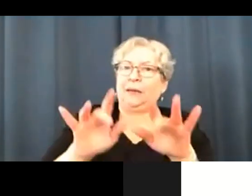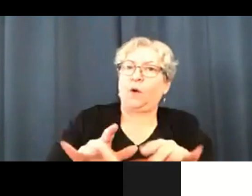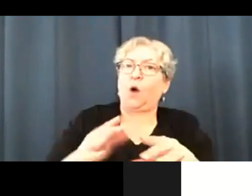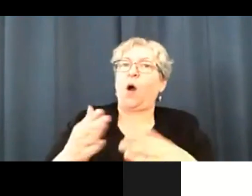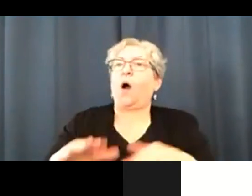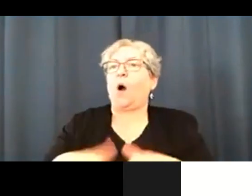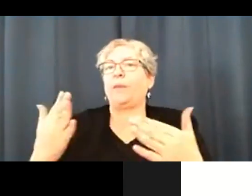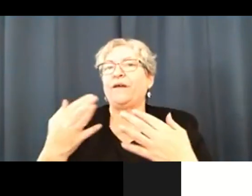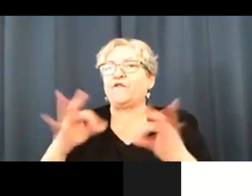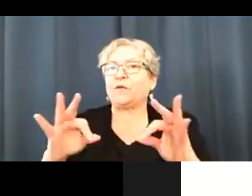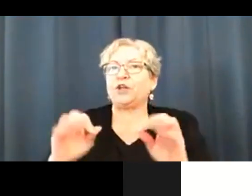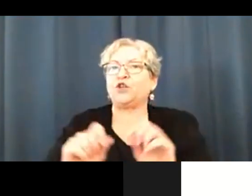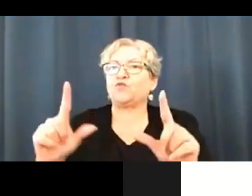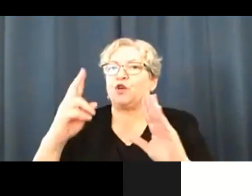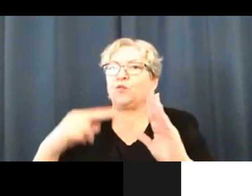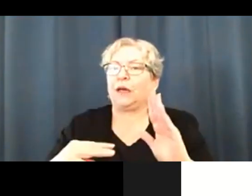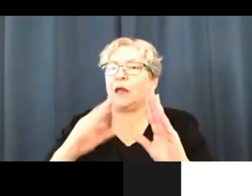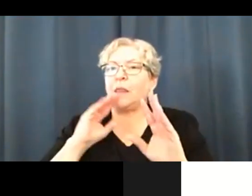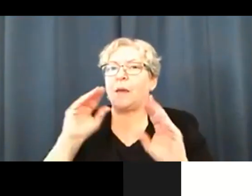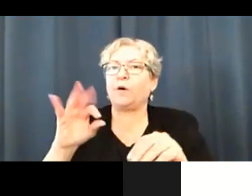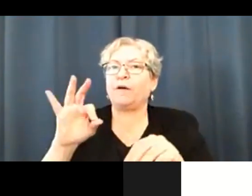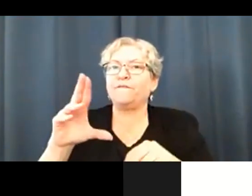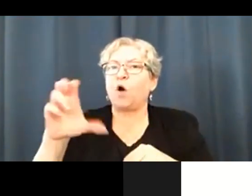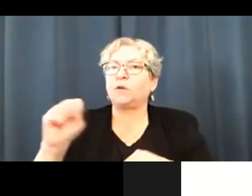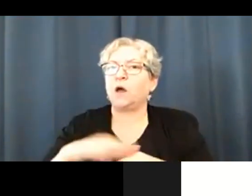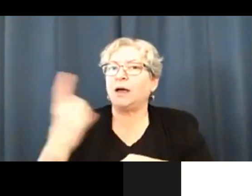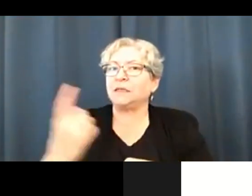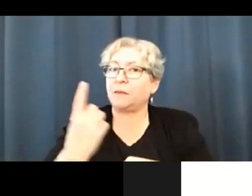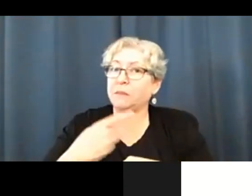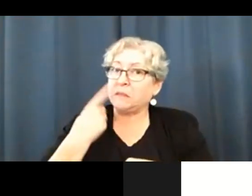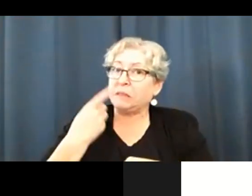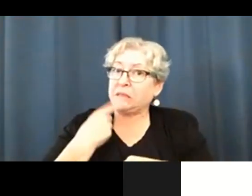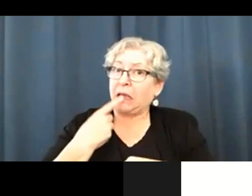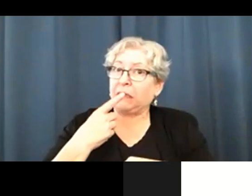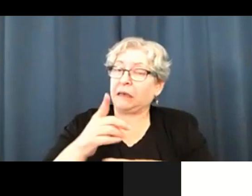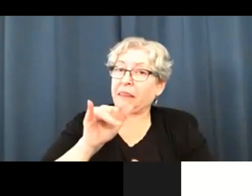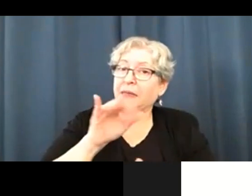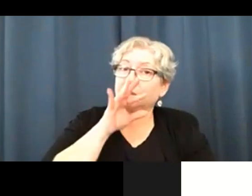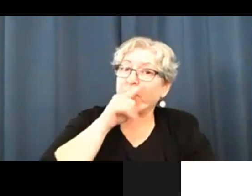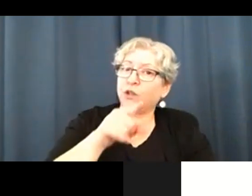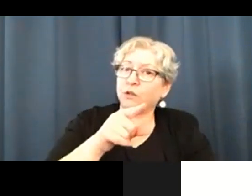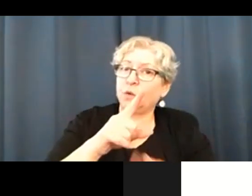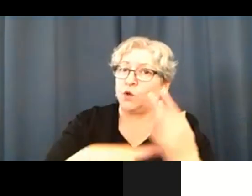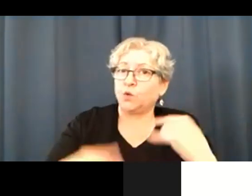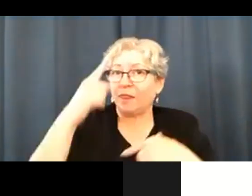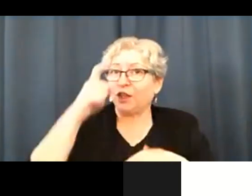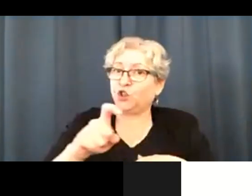and put a focus on something. And is it saying in the speech what you think it should say that makes sense?